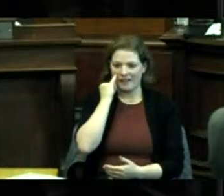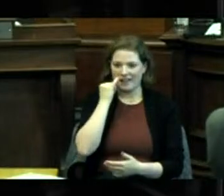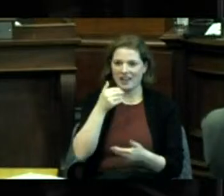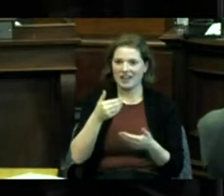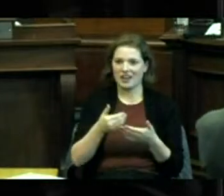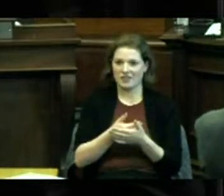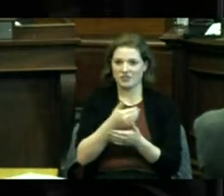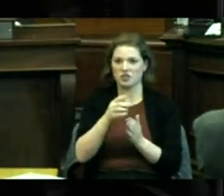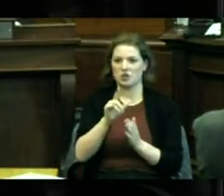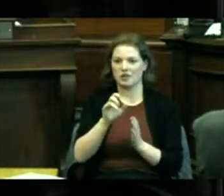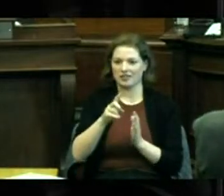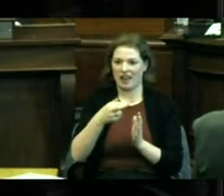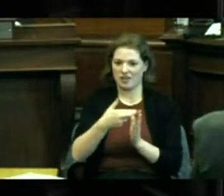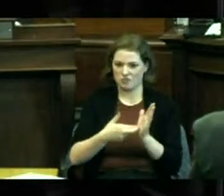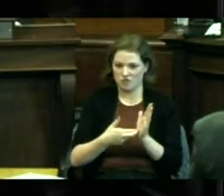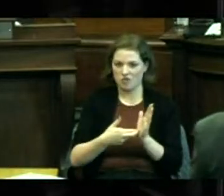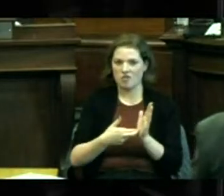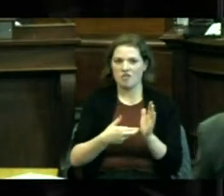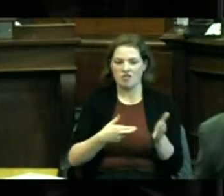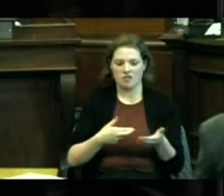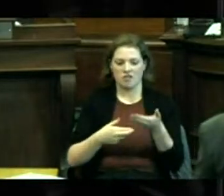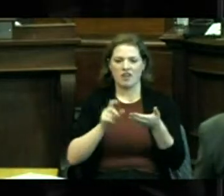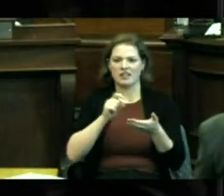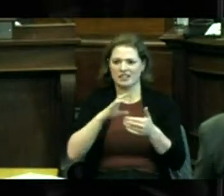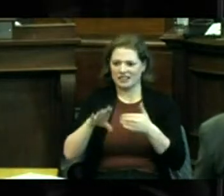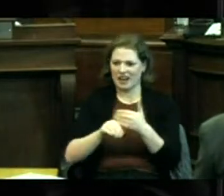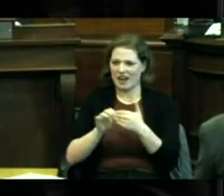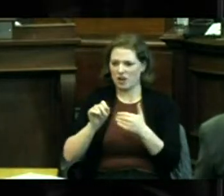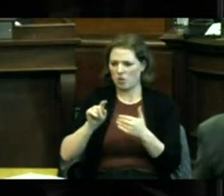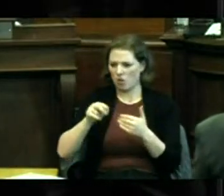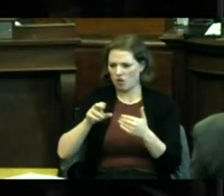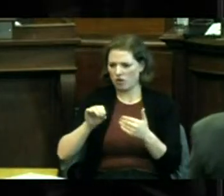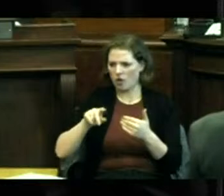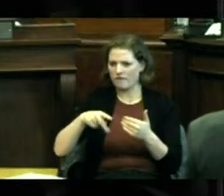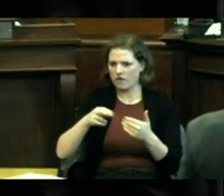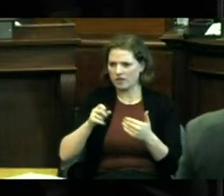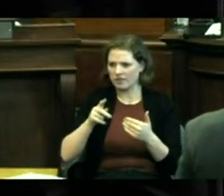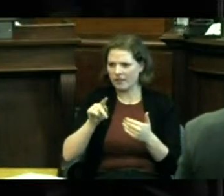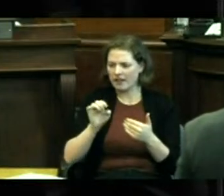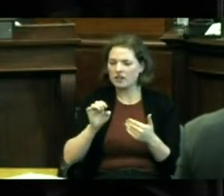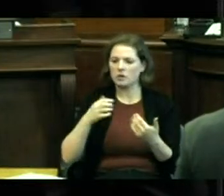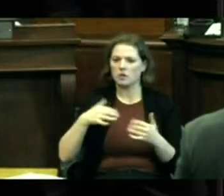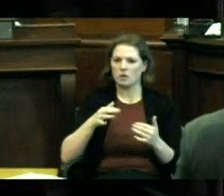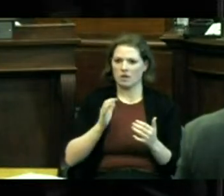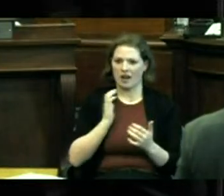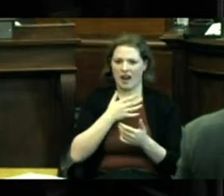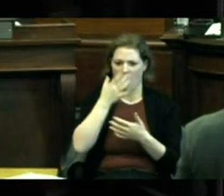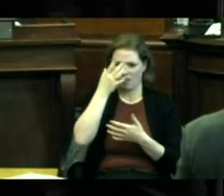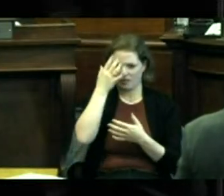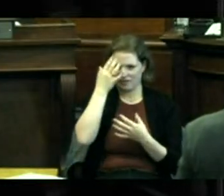the water fresh in there. So we realized that if we were going to be forced by this new lead regulation to add